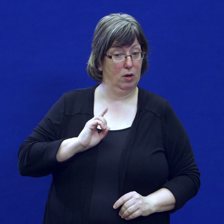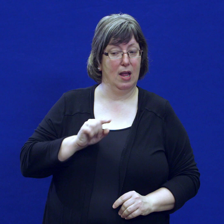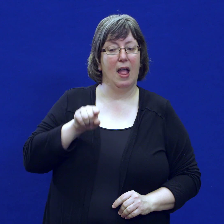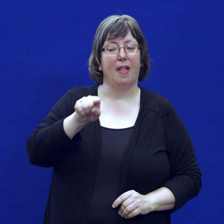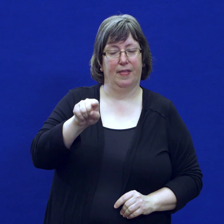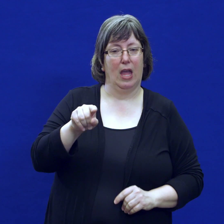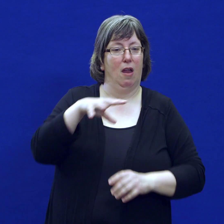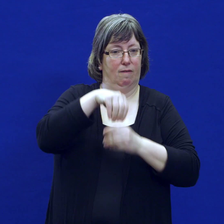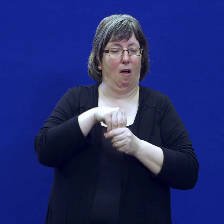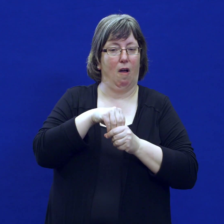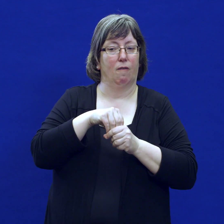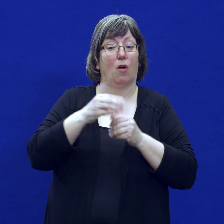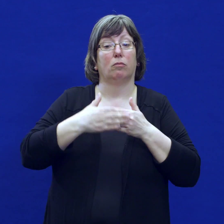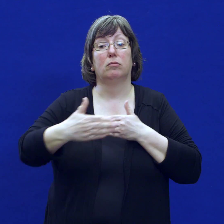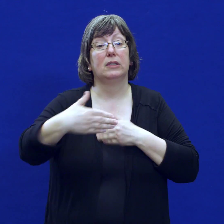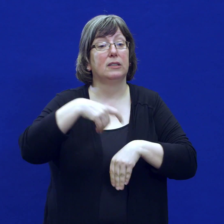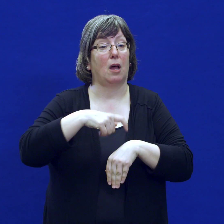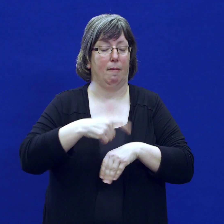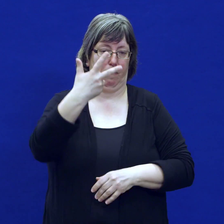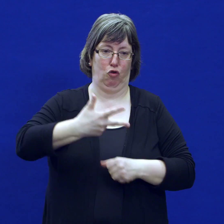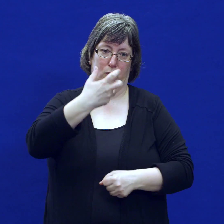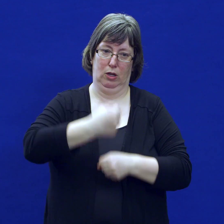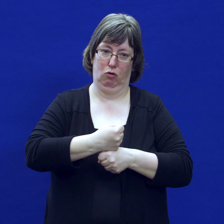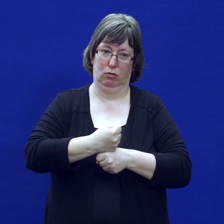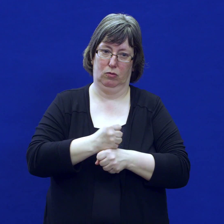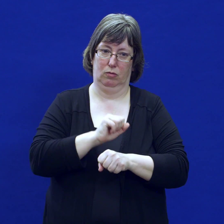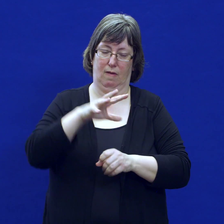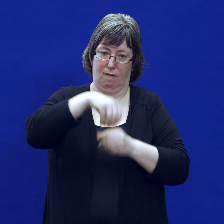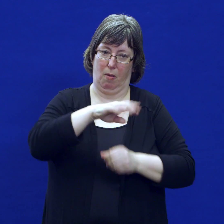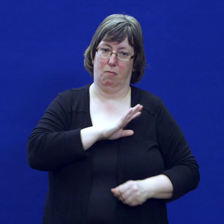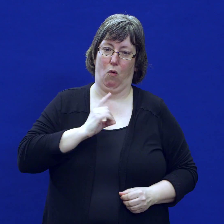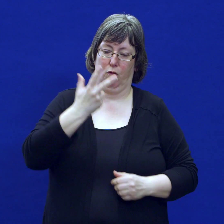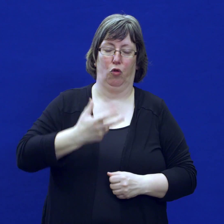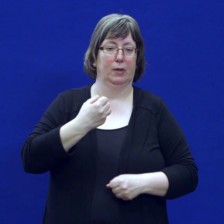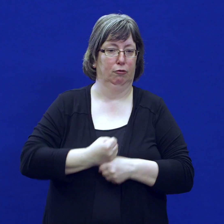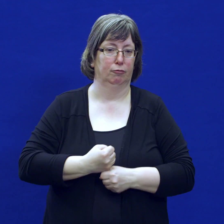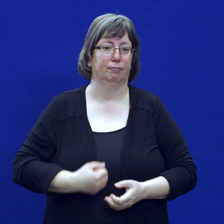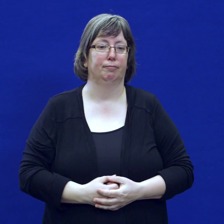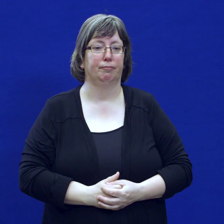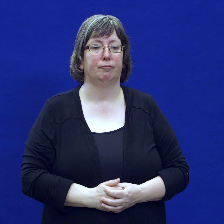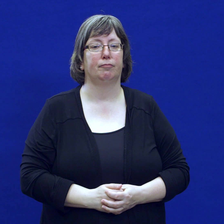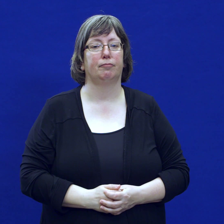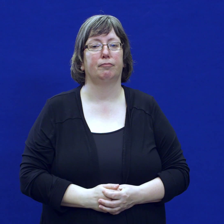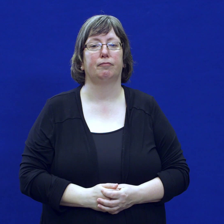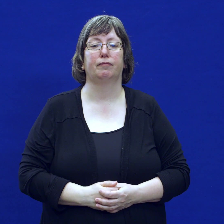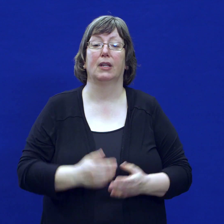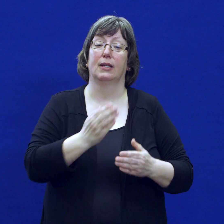office for a term of three years section 14